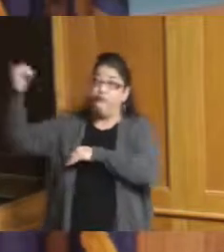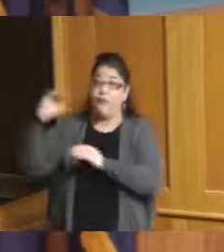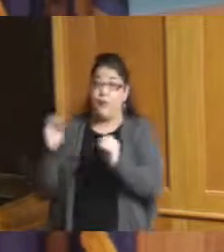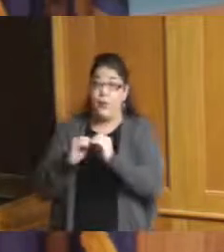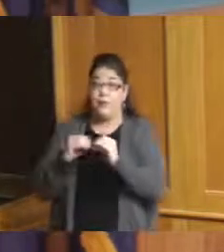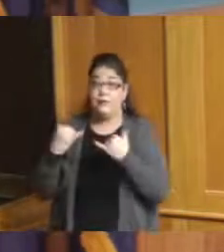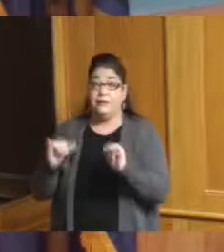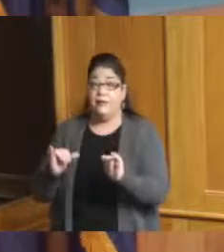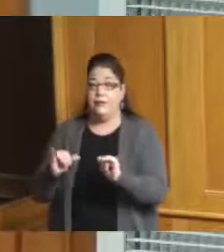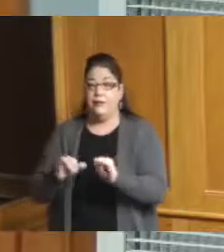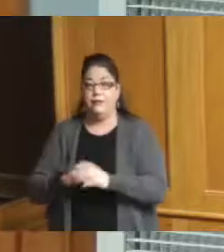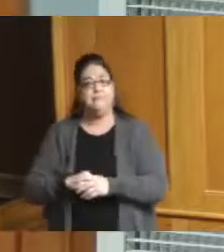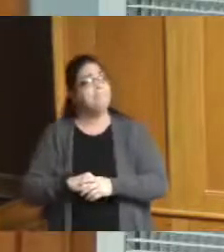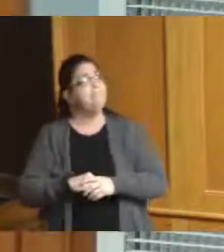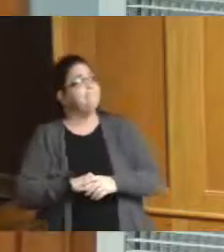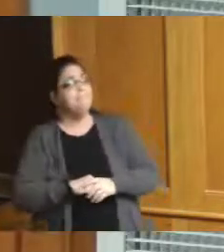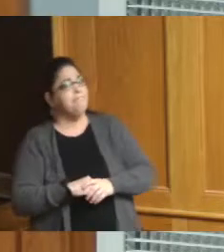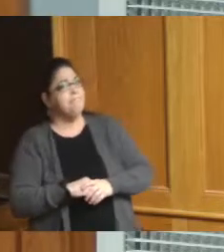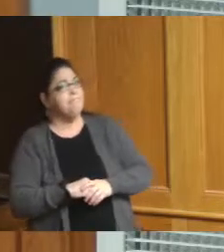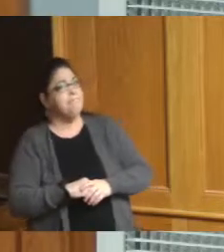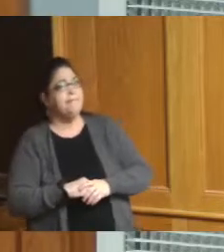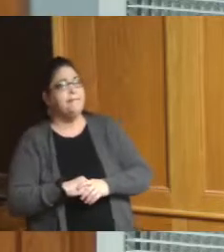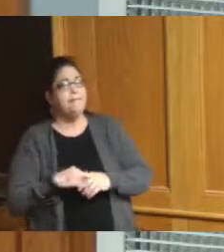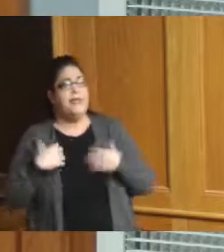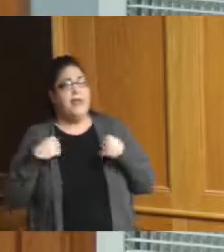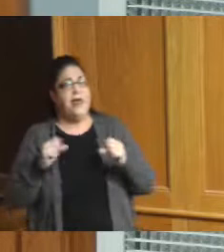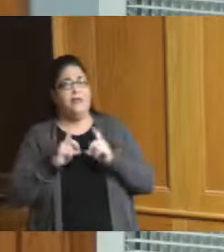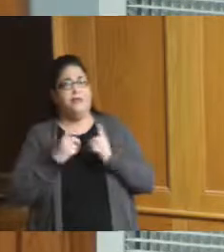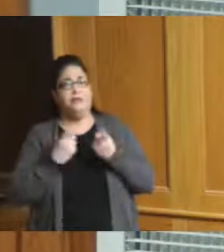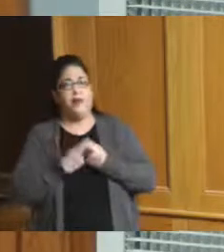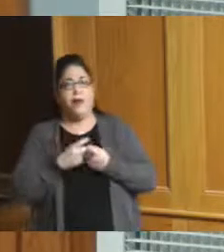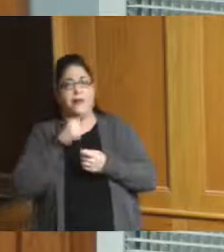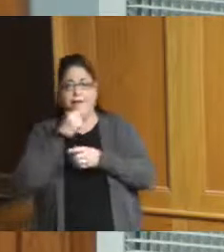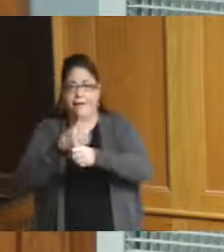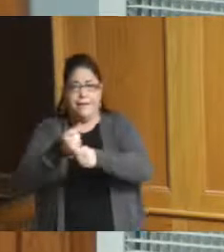huge supplies of test kits come to the health department I received a shipment last week on